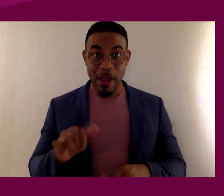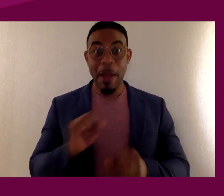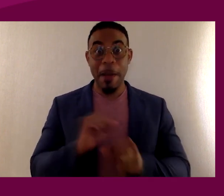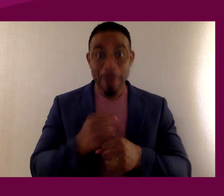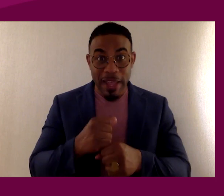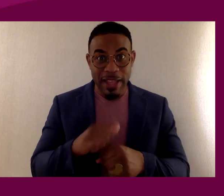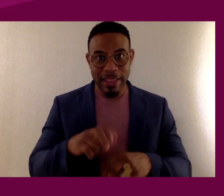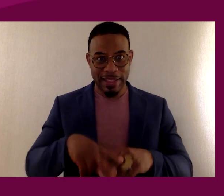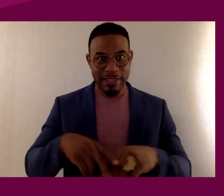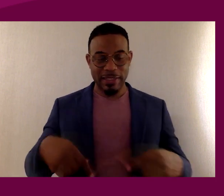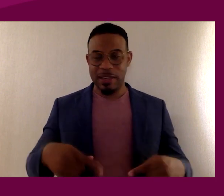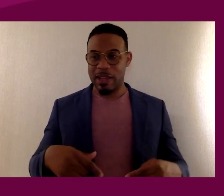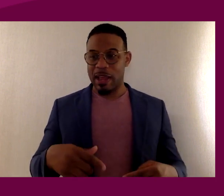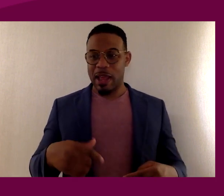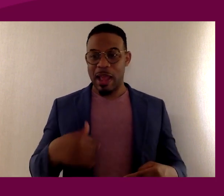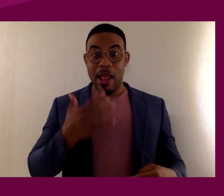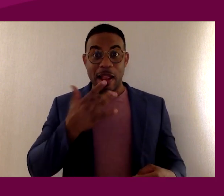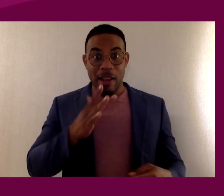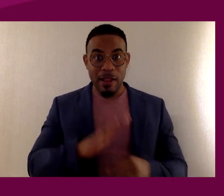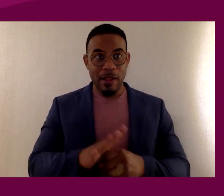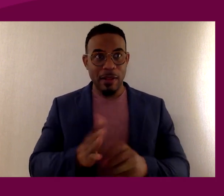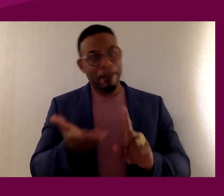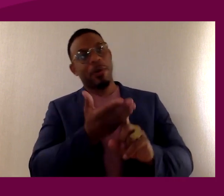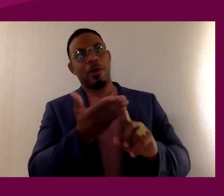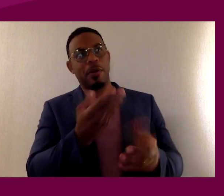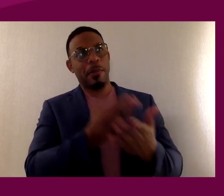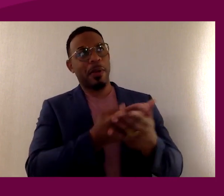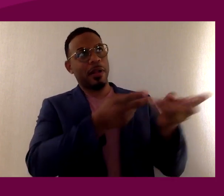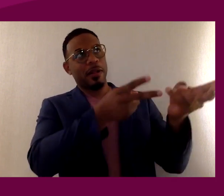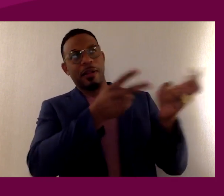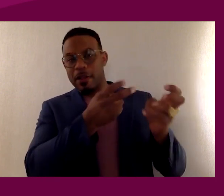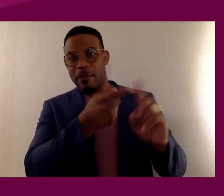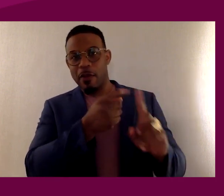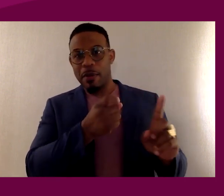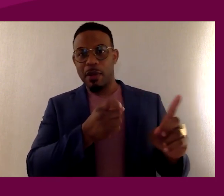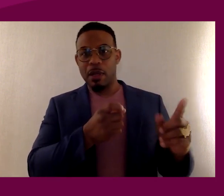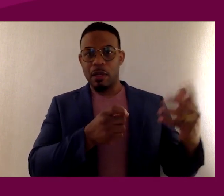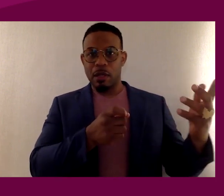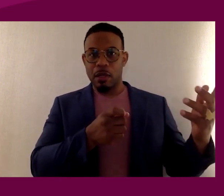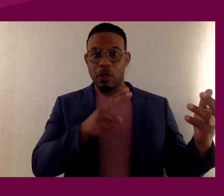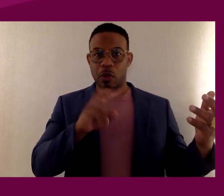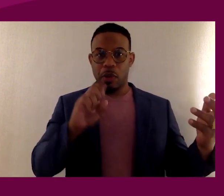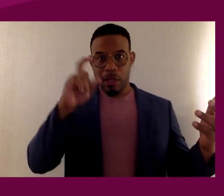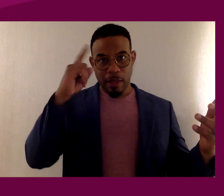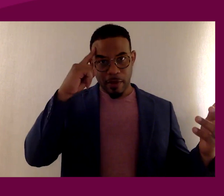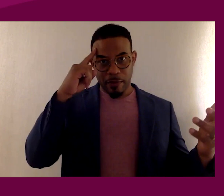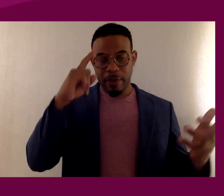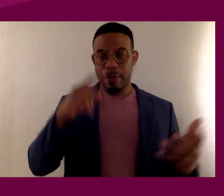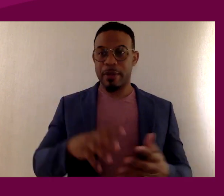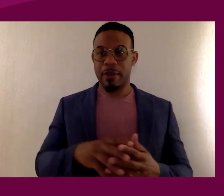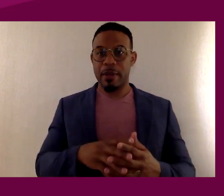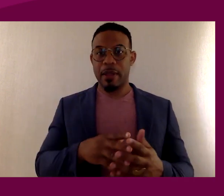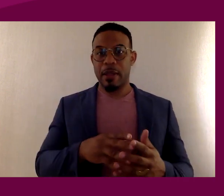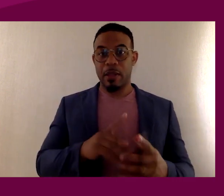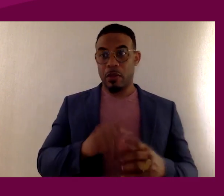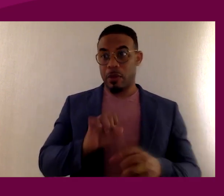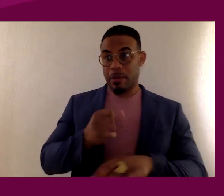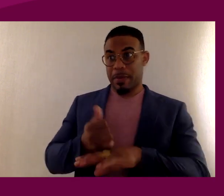in Georgia, making this chair. And I was lucky enough to get money from the US government